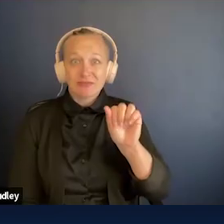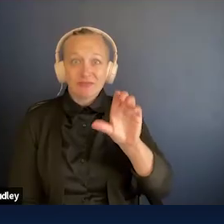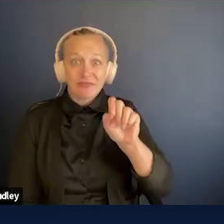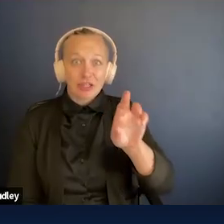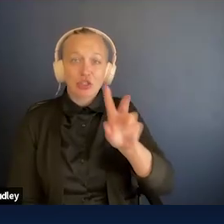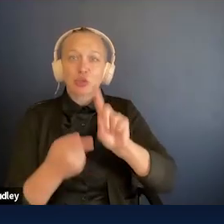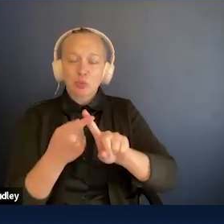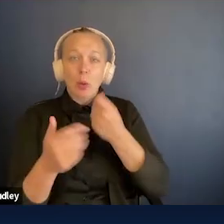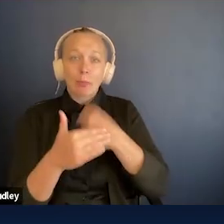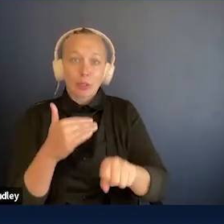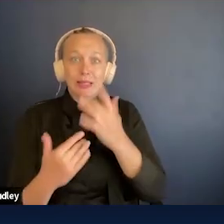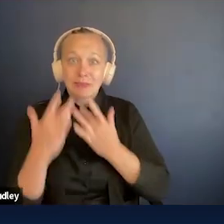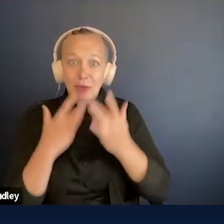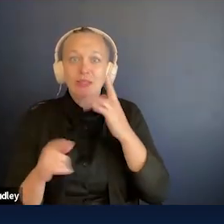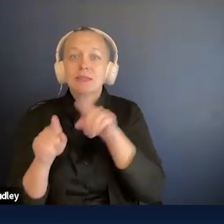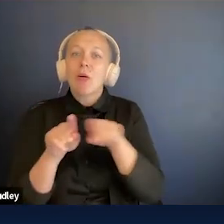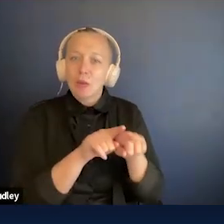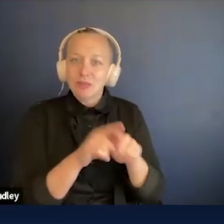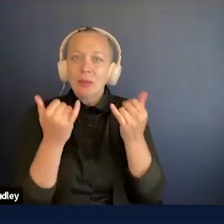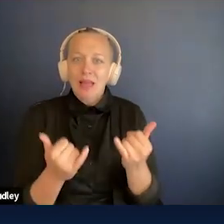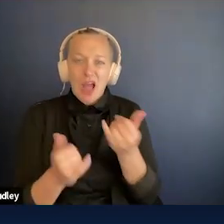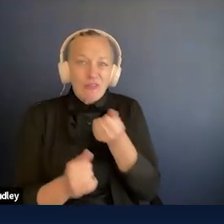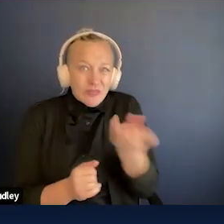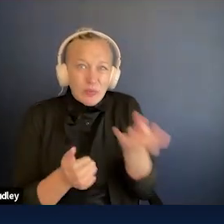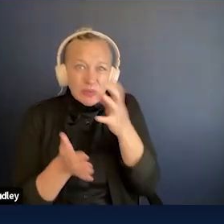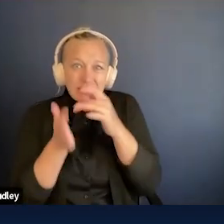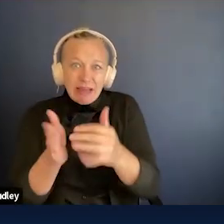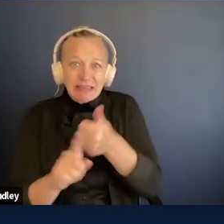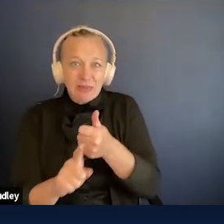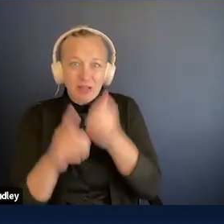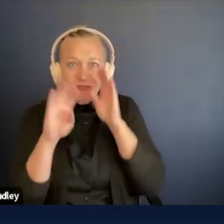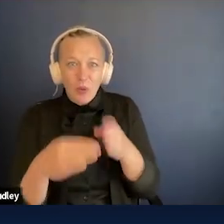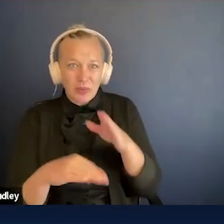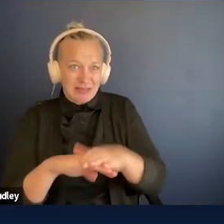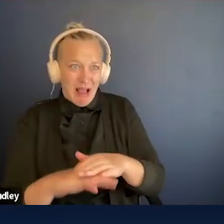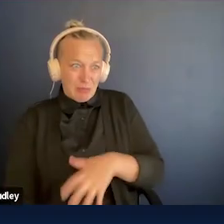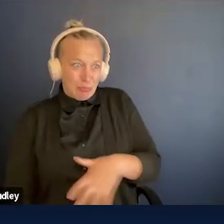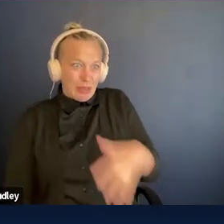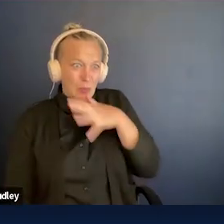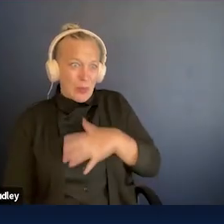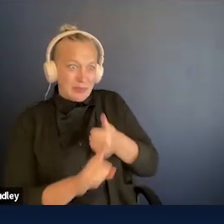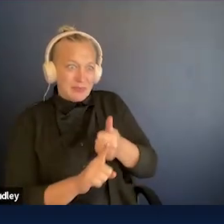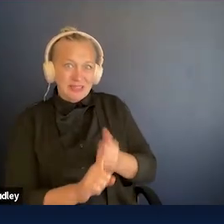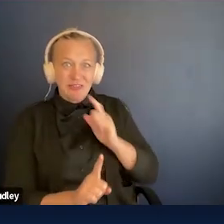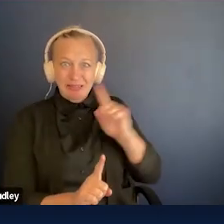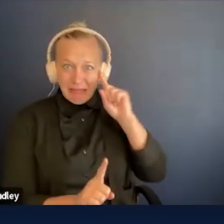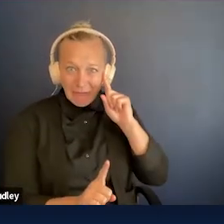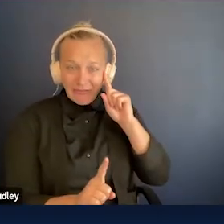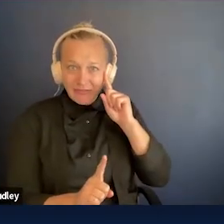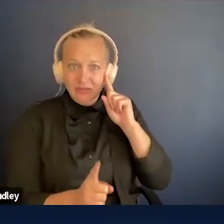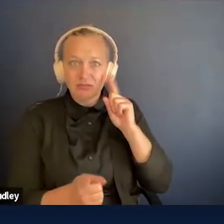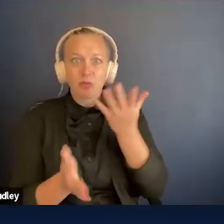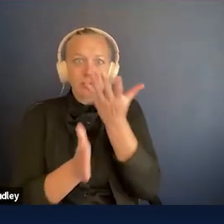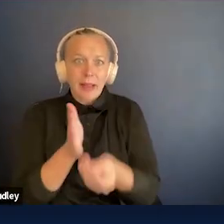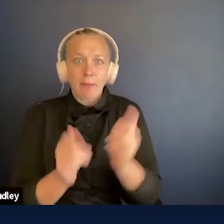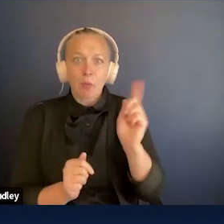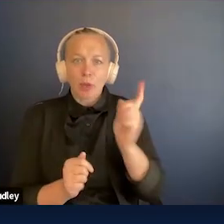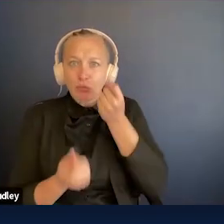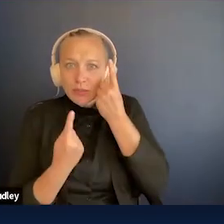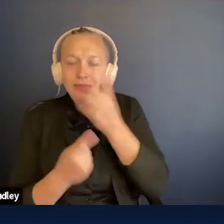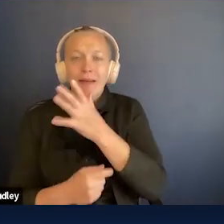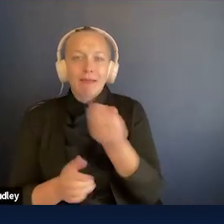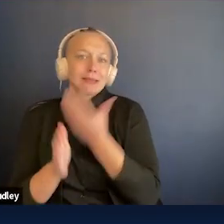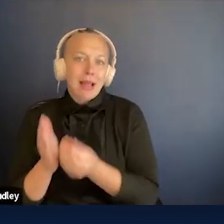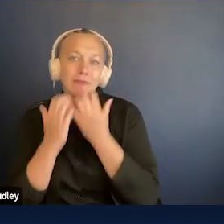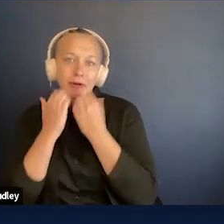Um, and also for fewer studies focused on… specifically focused on sign language using pregnant women, creating a gap in understanding and care.